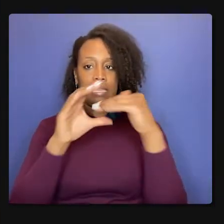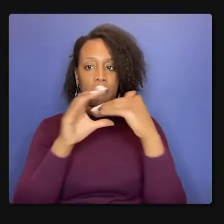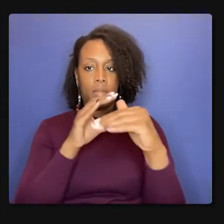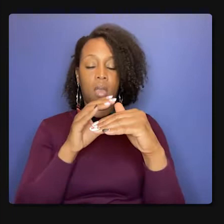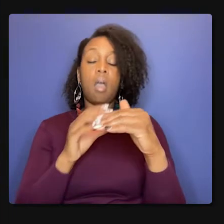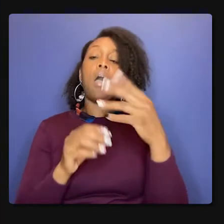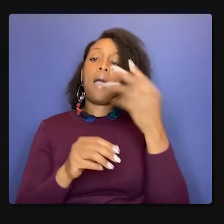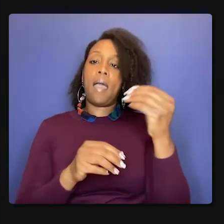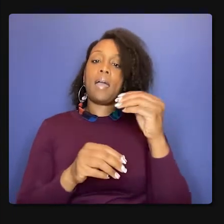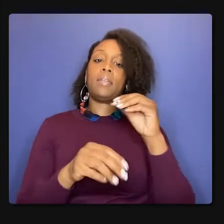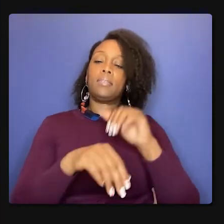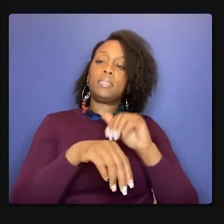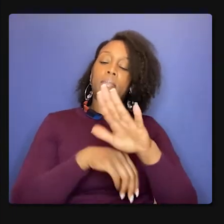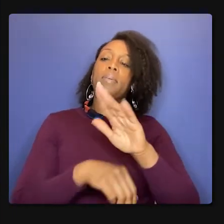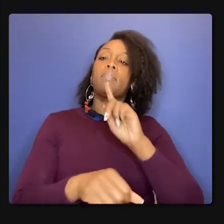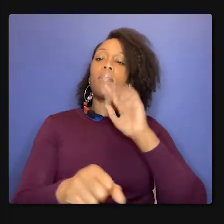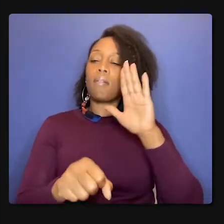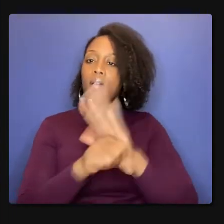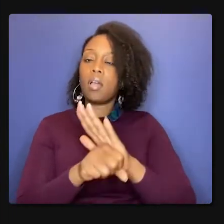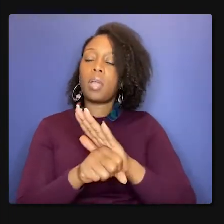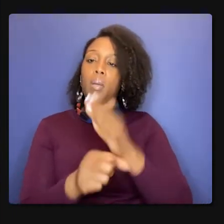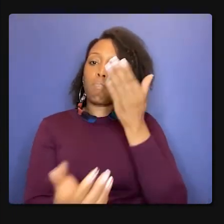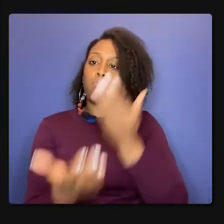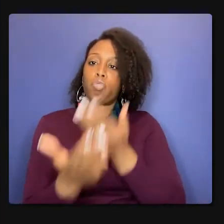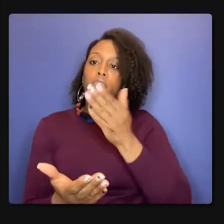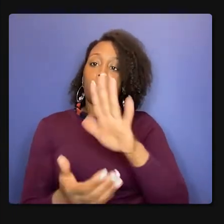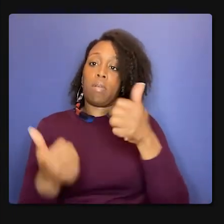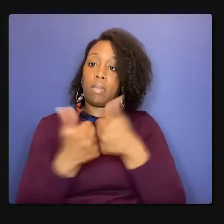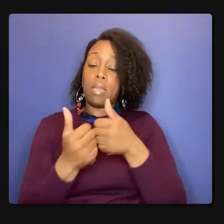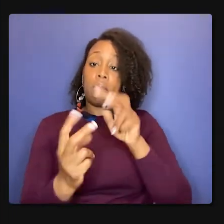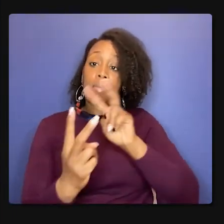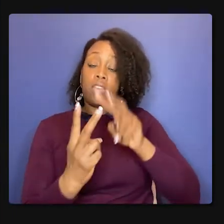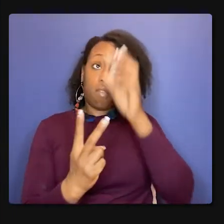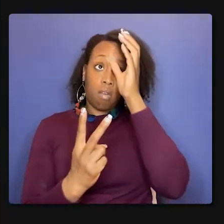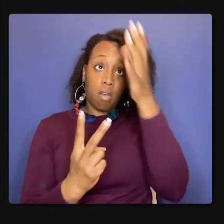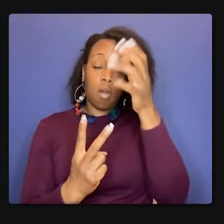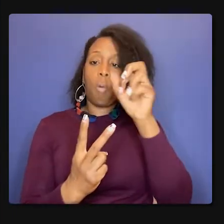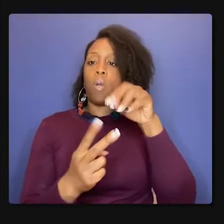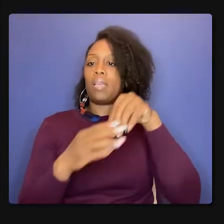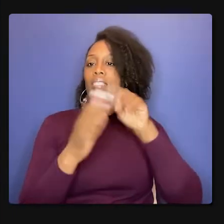and to submit concrete proof of your game, either in concept form or in development.